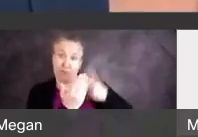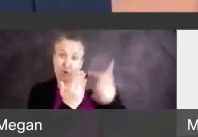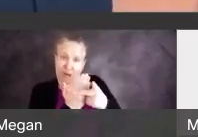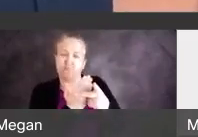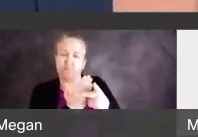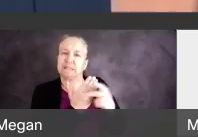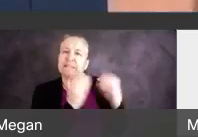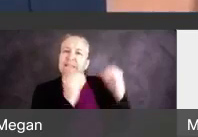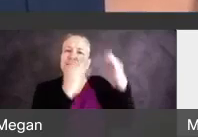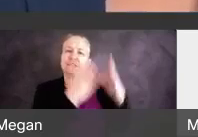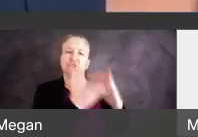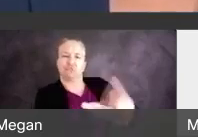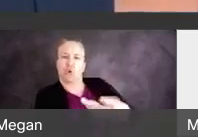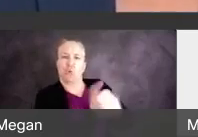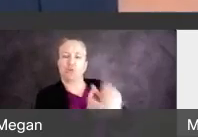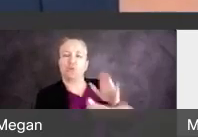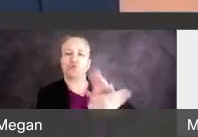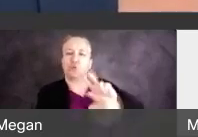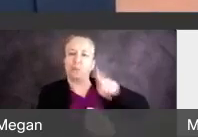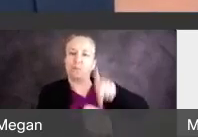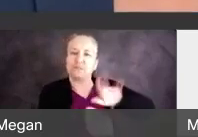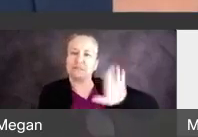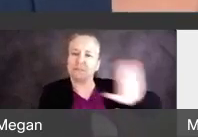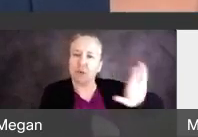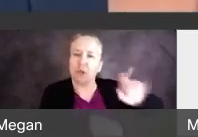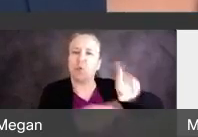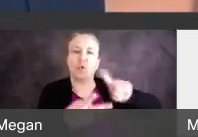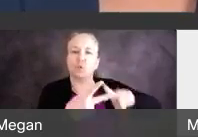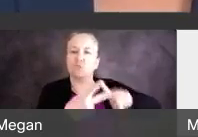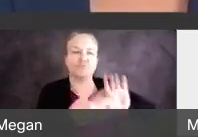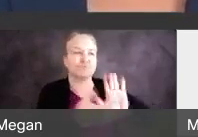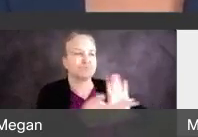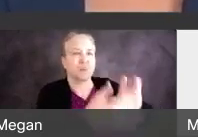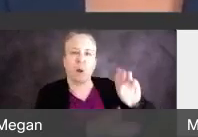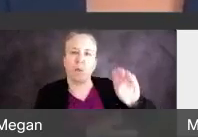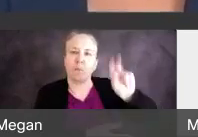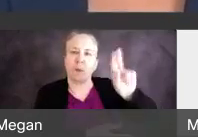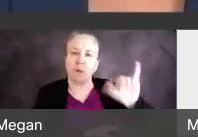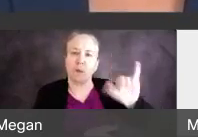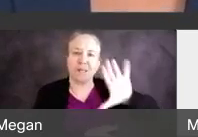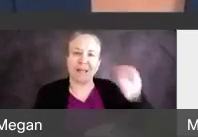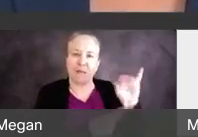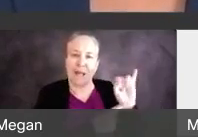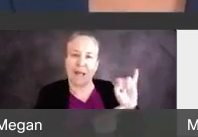talk with their school principals or reach out to the Montgomery County Intermediate Unit directly.